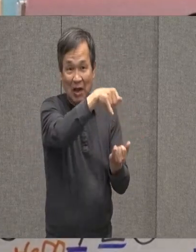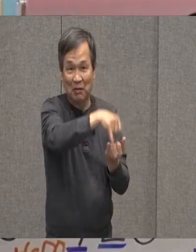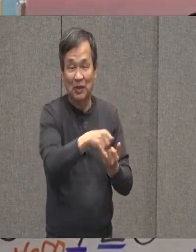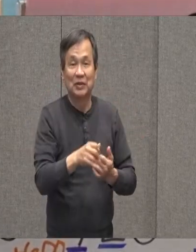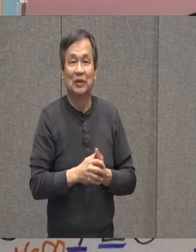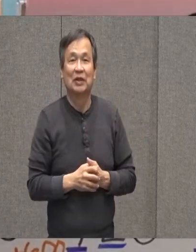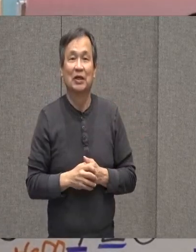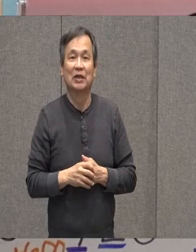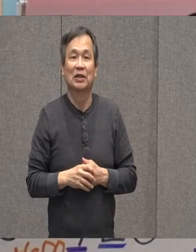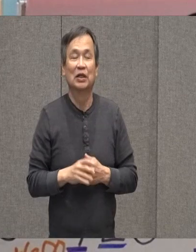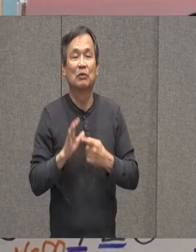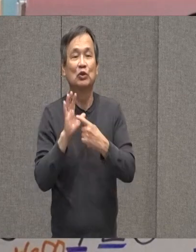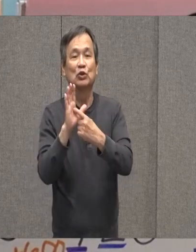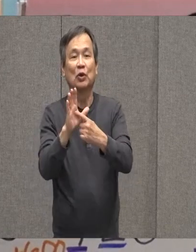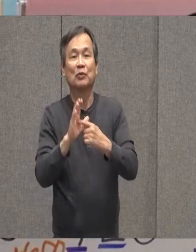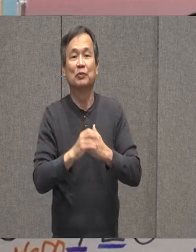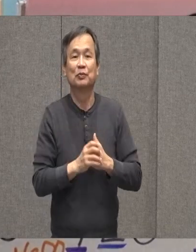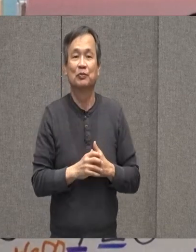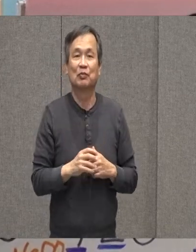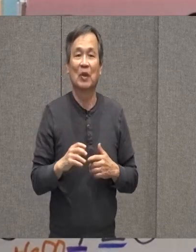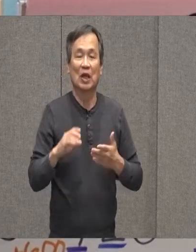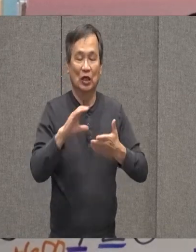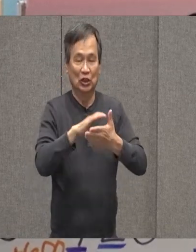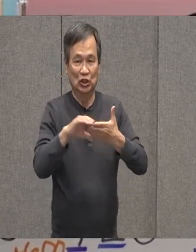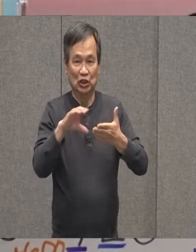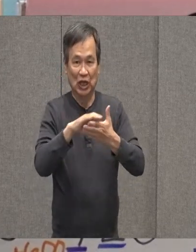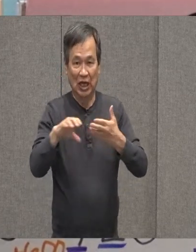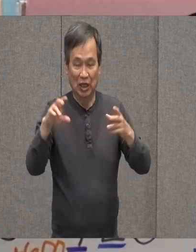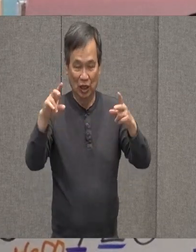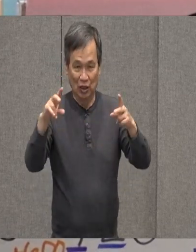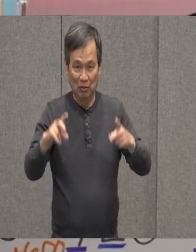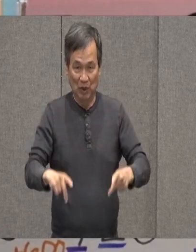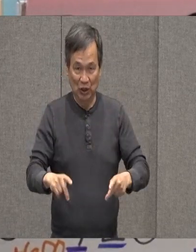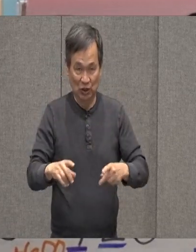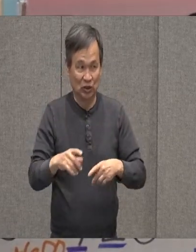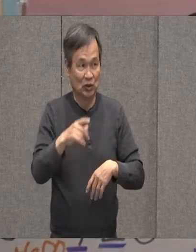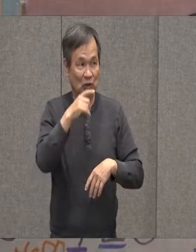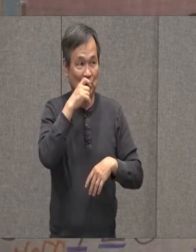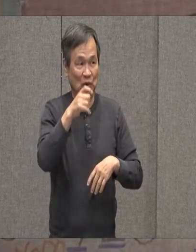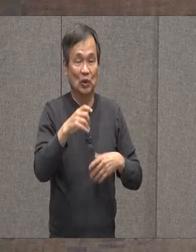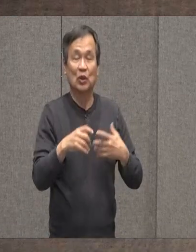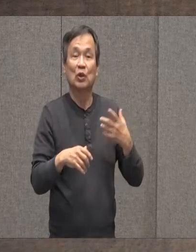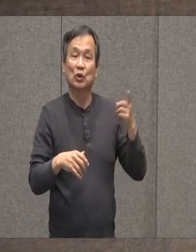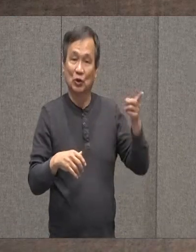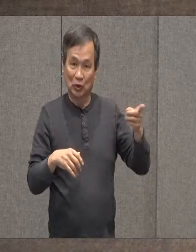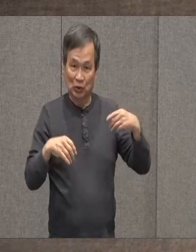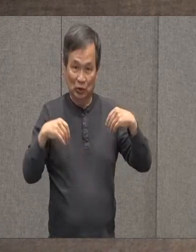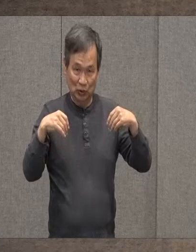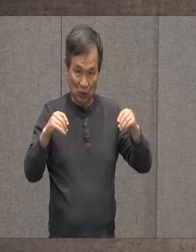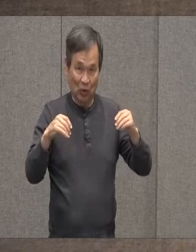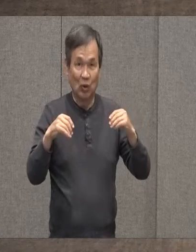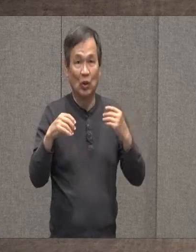Here's how it works, you give the cheque to the person who sold you the hippo, he gives it to his bank and his bank